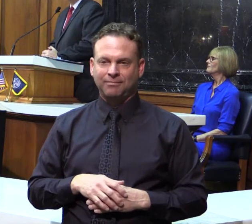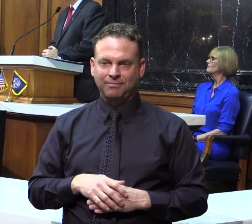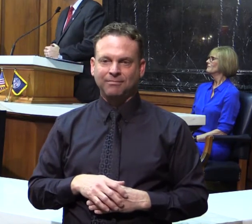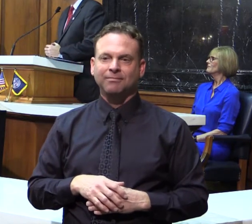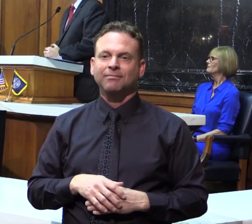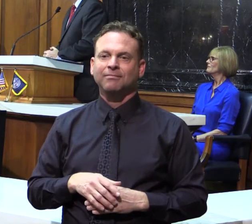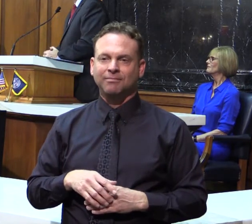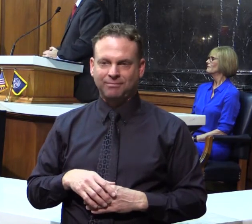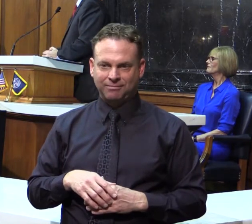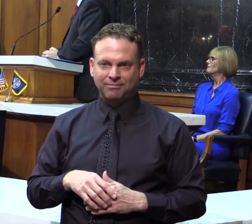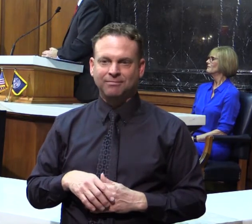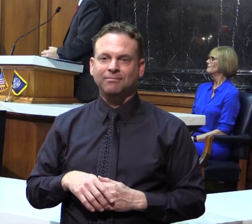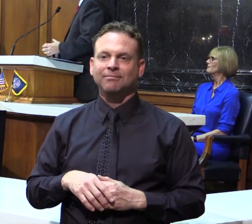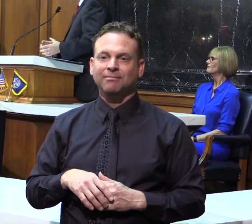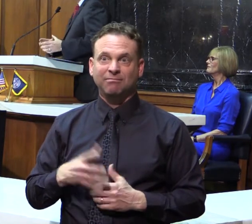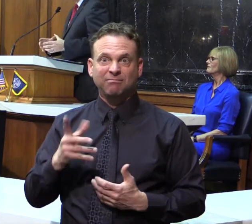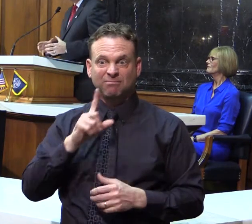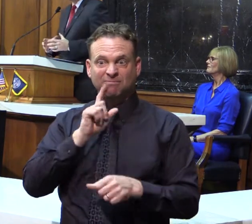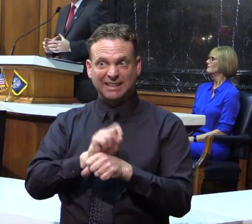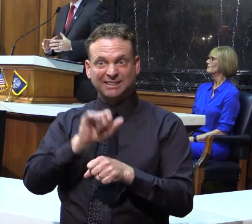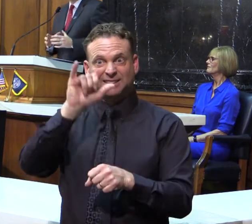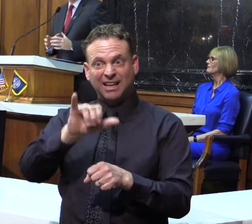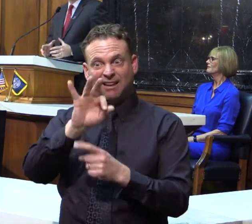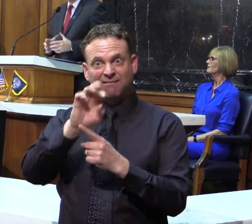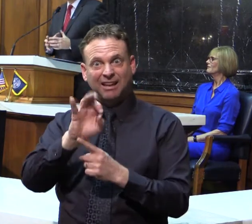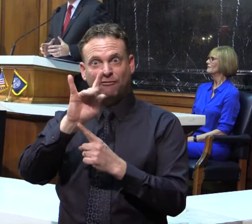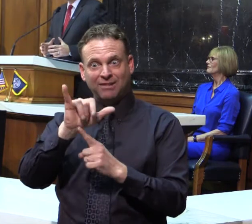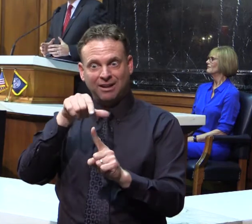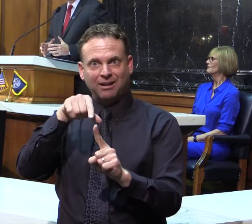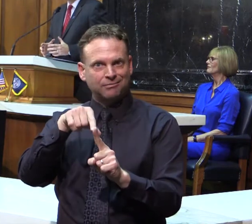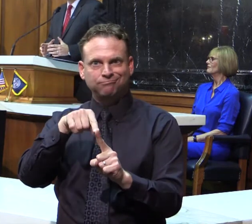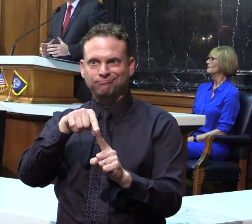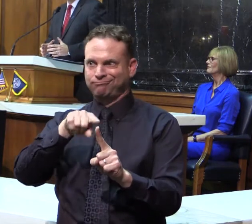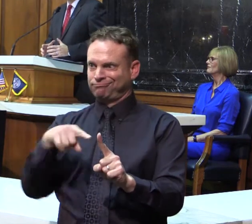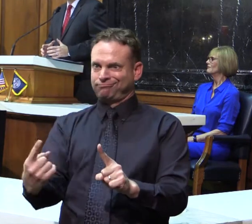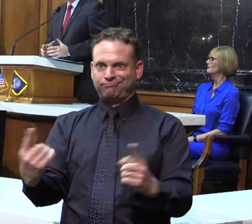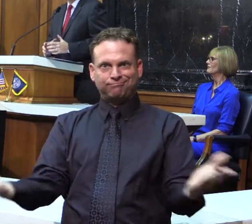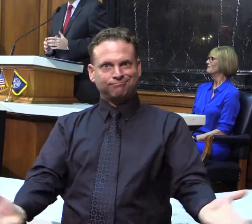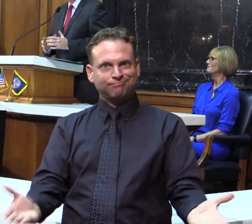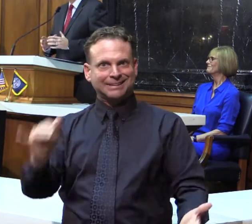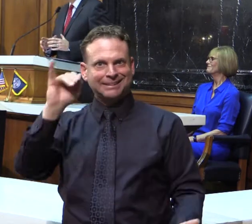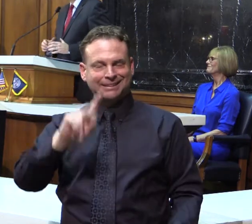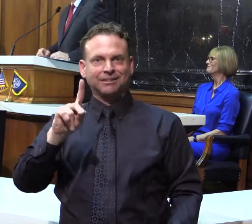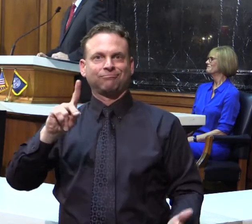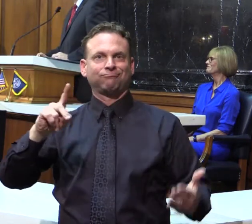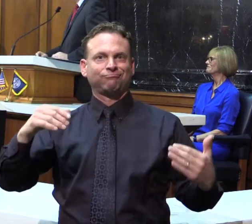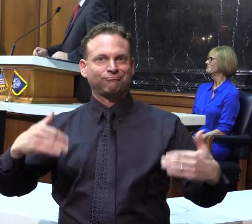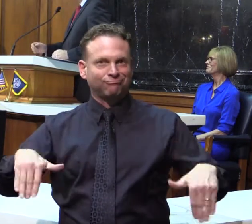I’ve got their bug ... and to encourage these great kids – and their perseverance